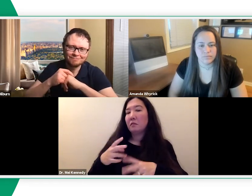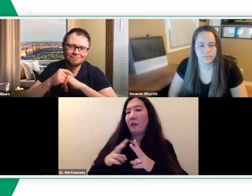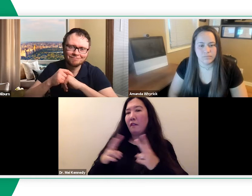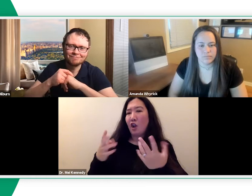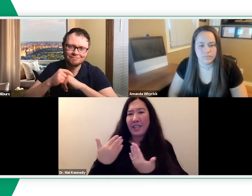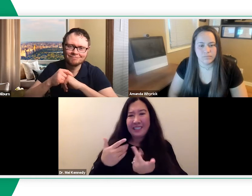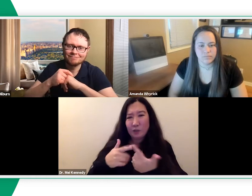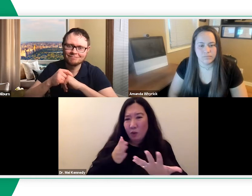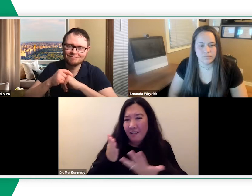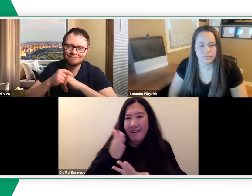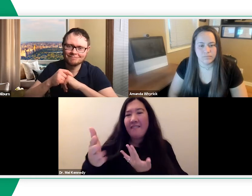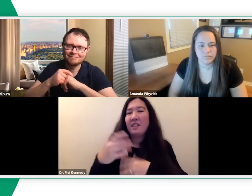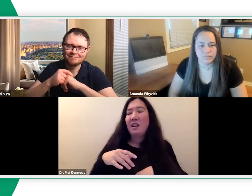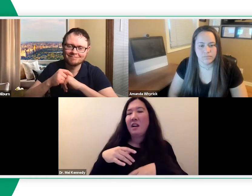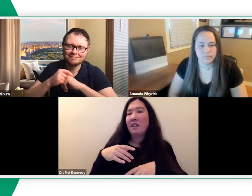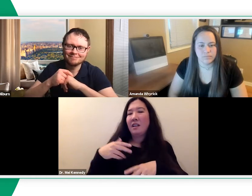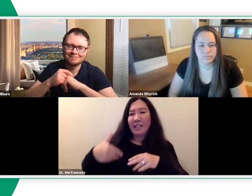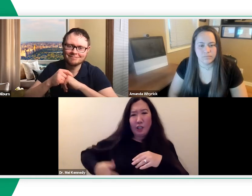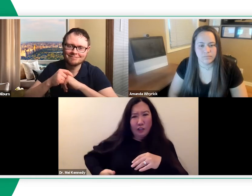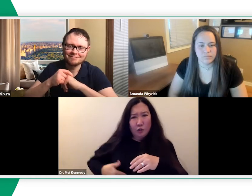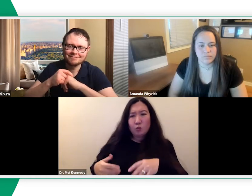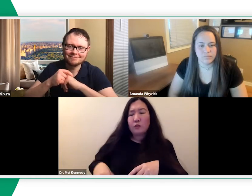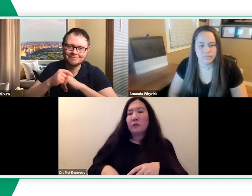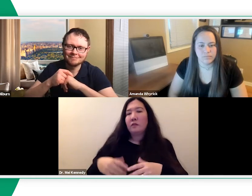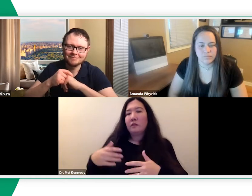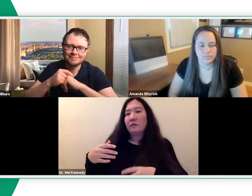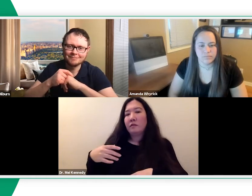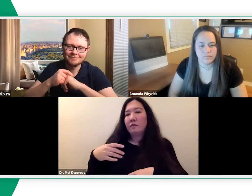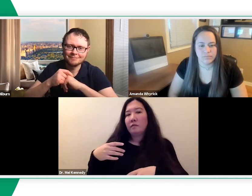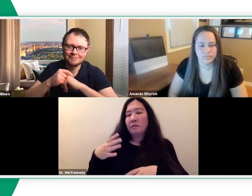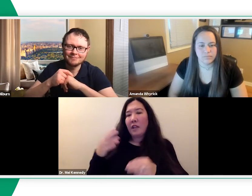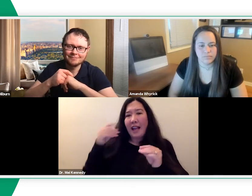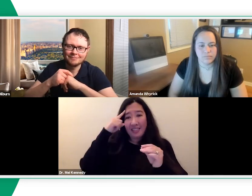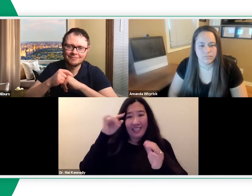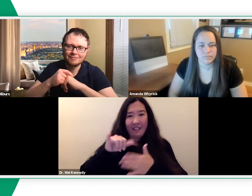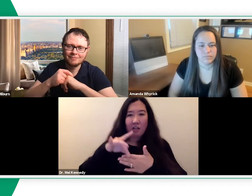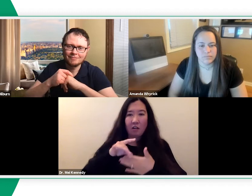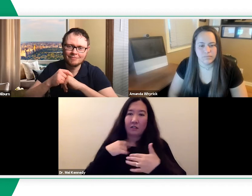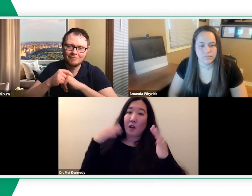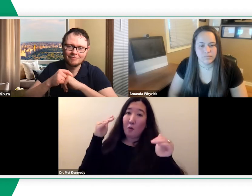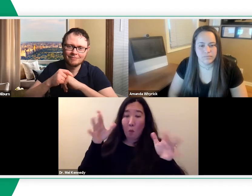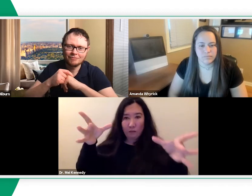the same way. Yeah, they're very easy to navigate. They’re intuitive in their design. And I